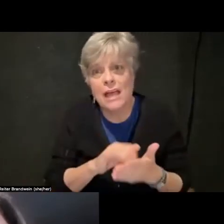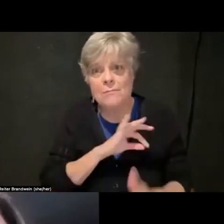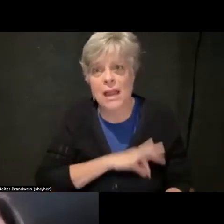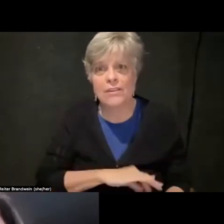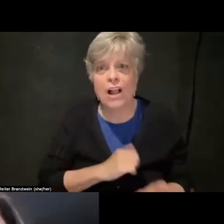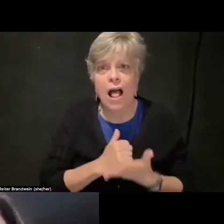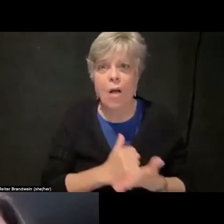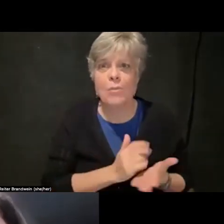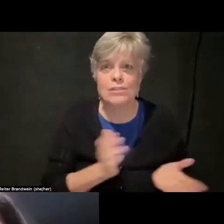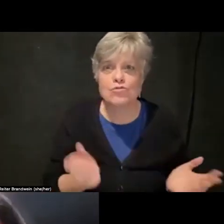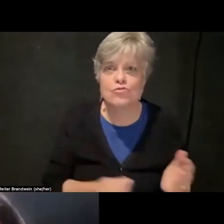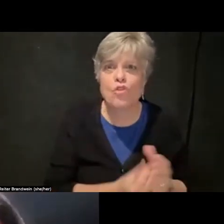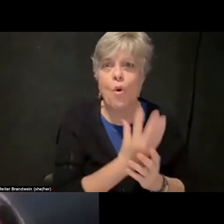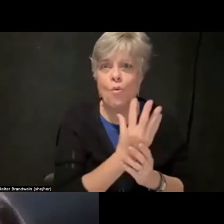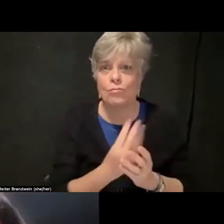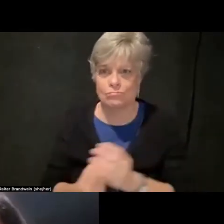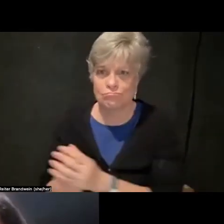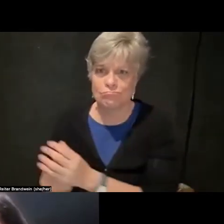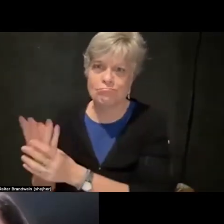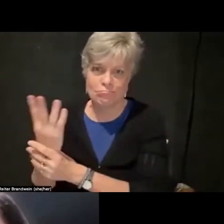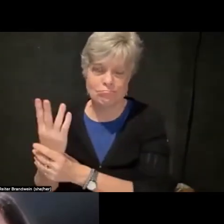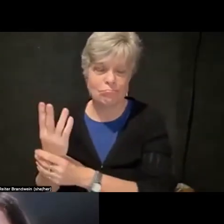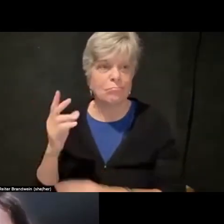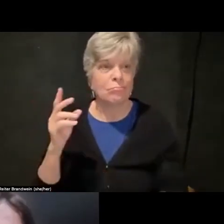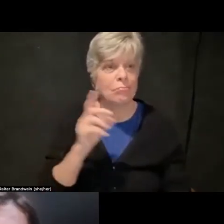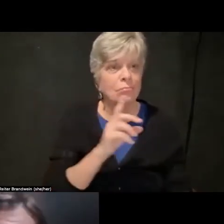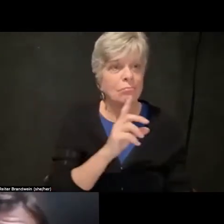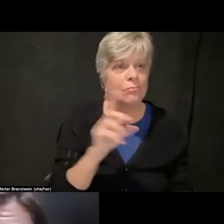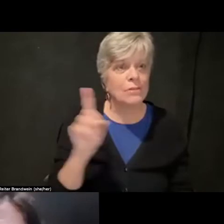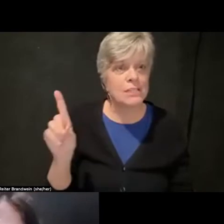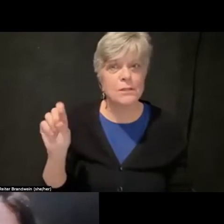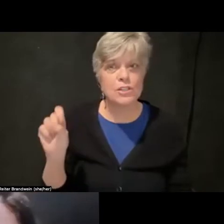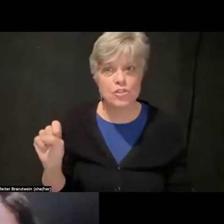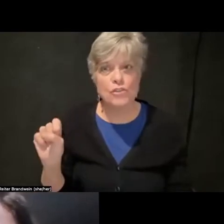because disability services offices largely exist